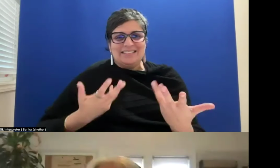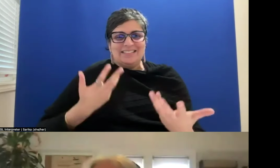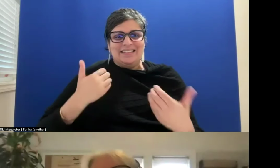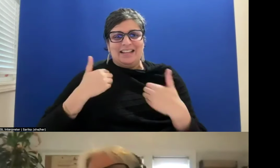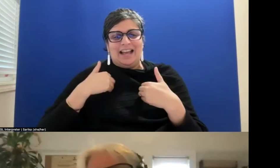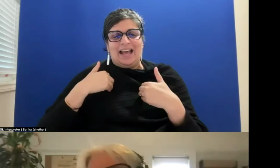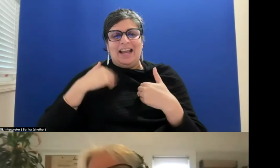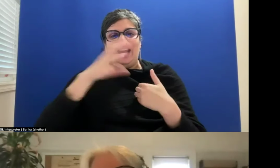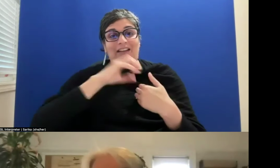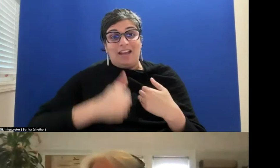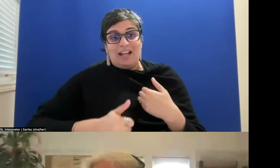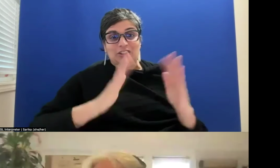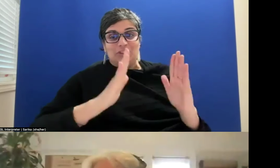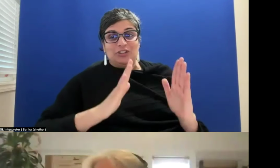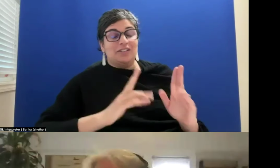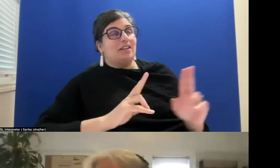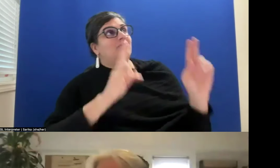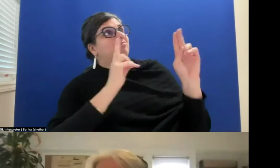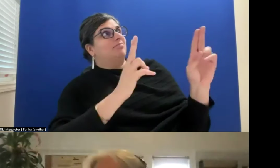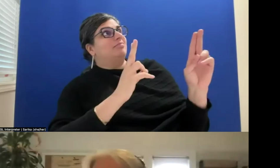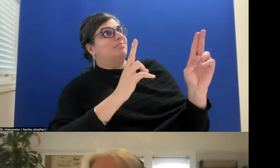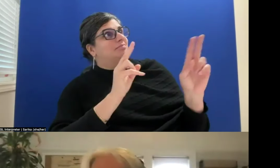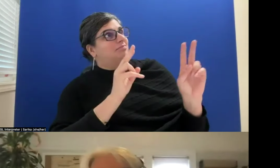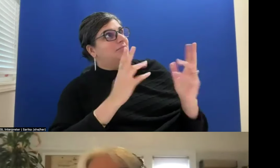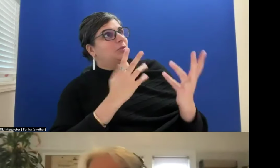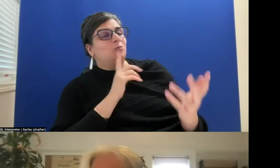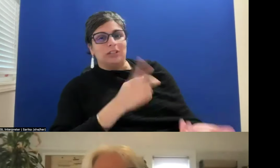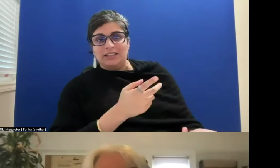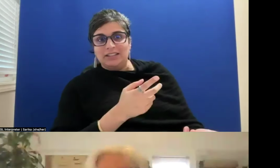that I look up to that I, I have to learn so much